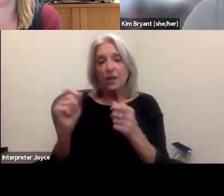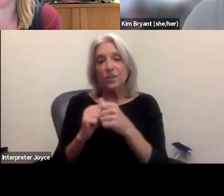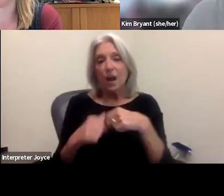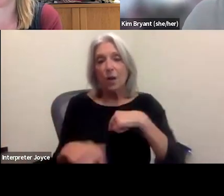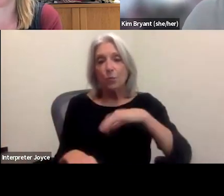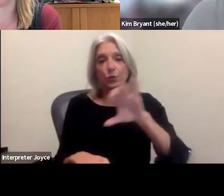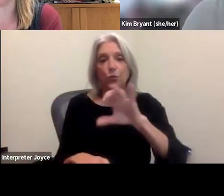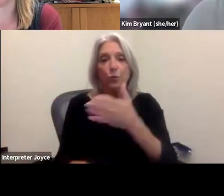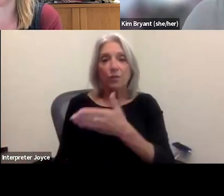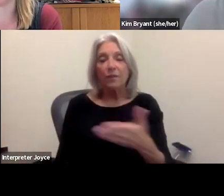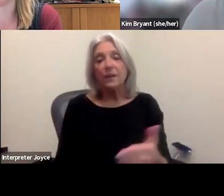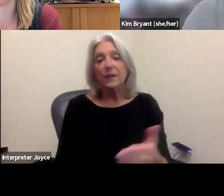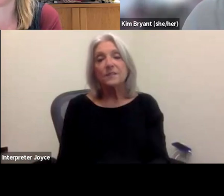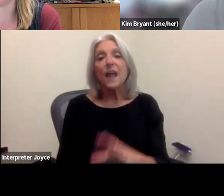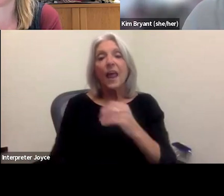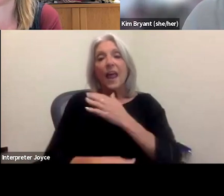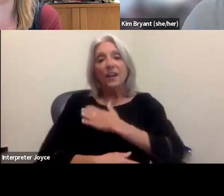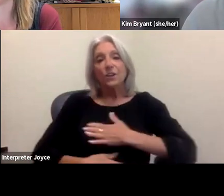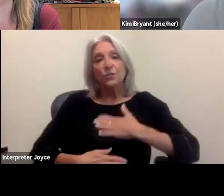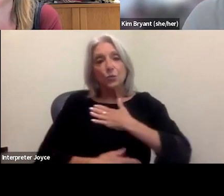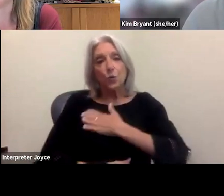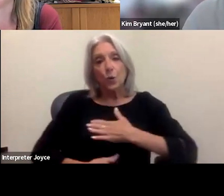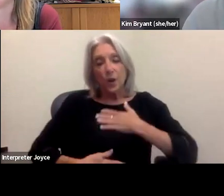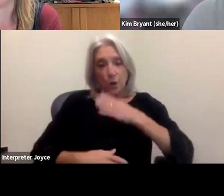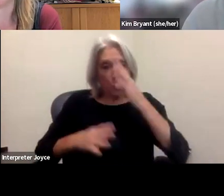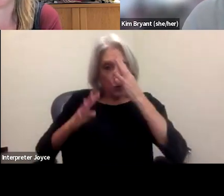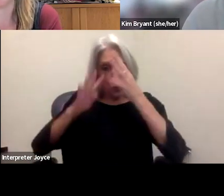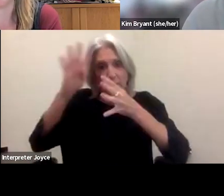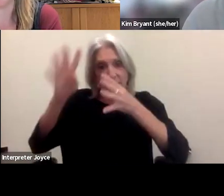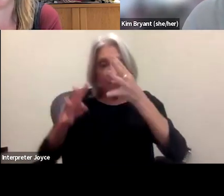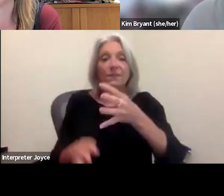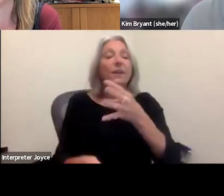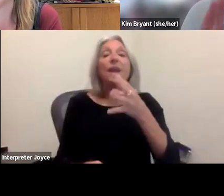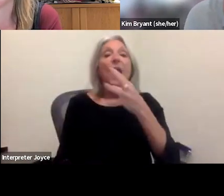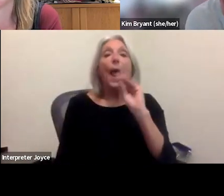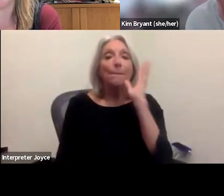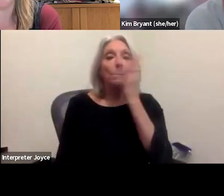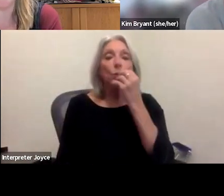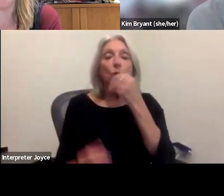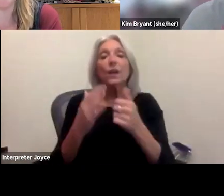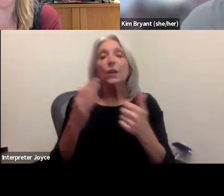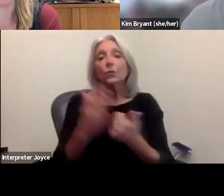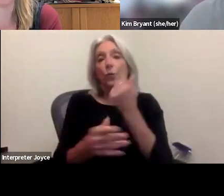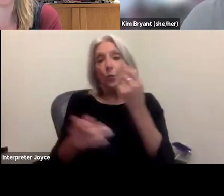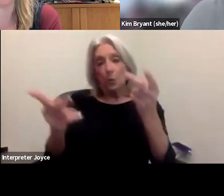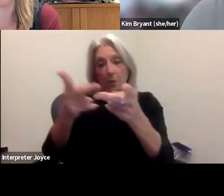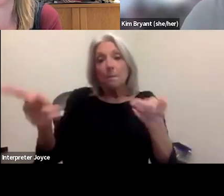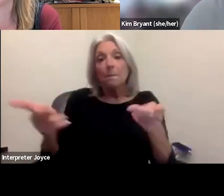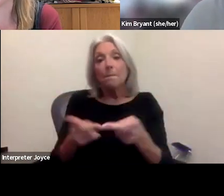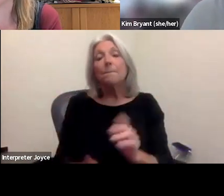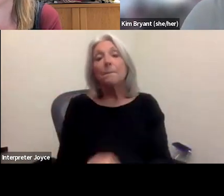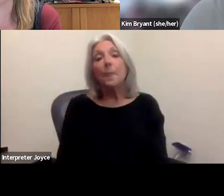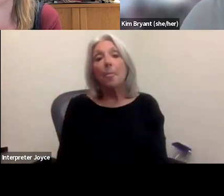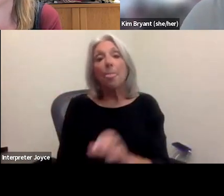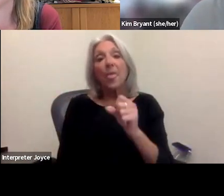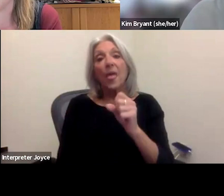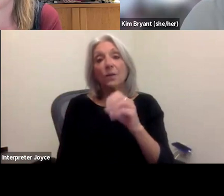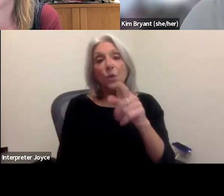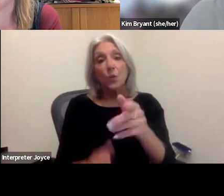and enjoy creativity and beauty in new registers. So this Guiding Principles toolbox,